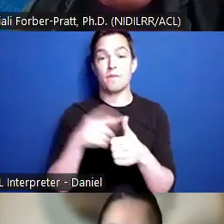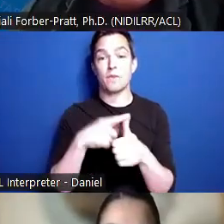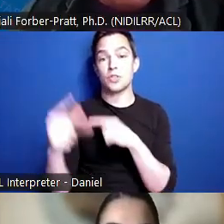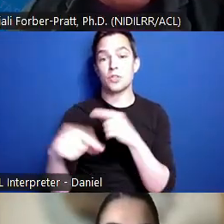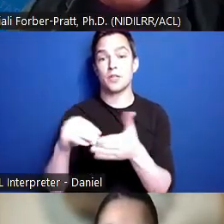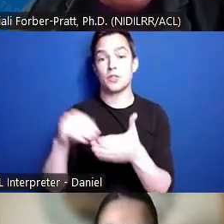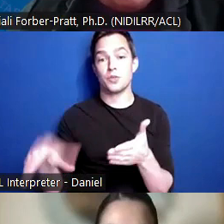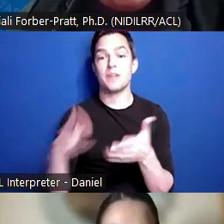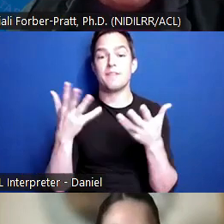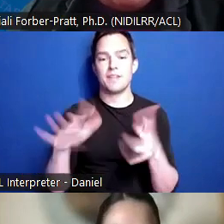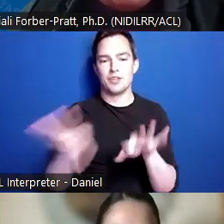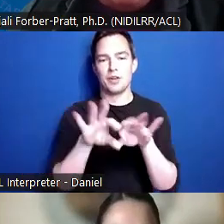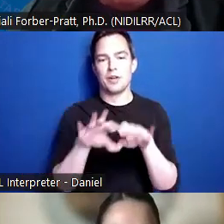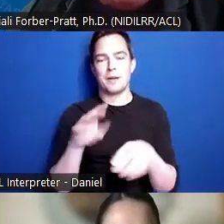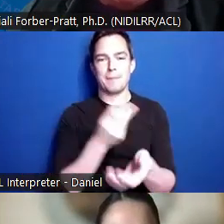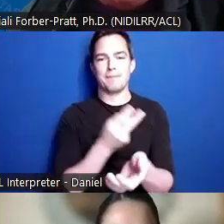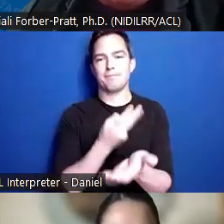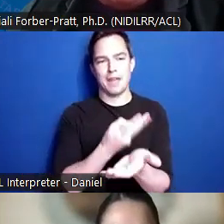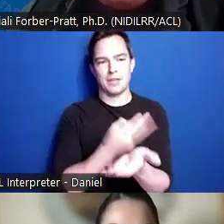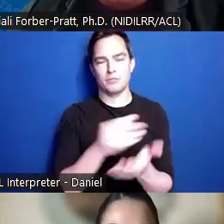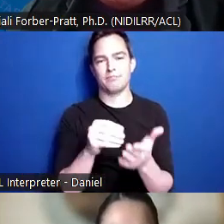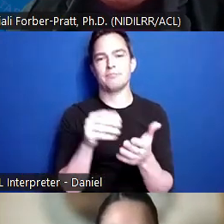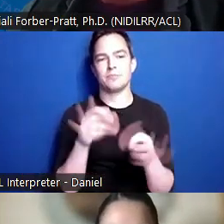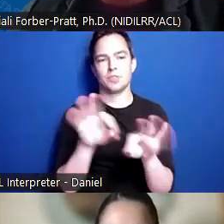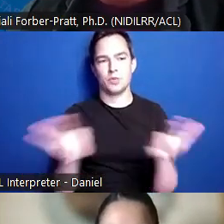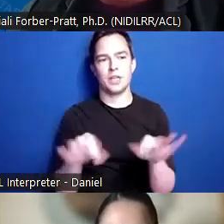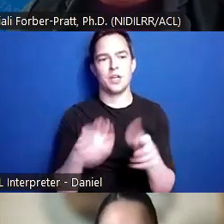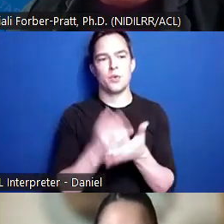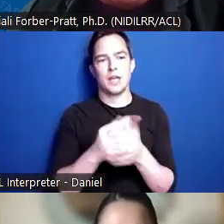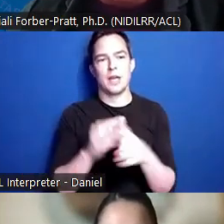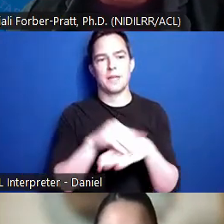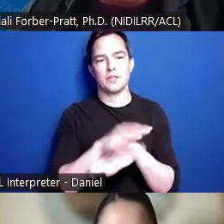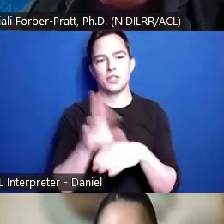master's degree in clinical rehabilitation counseling at the University of Texas Rio